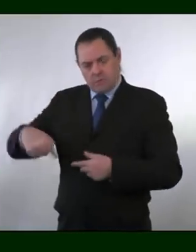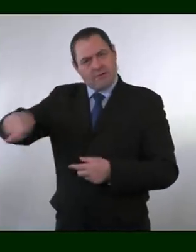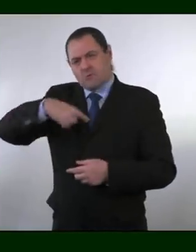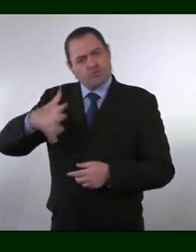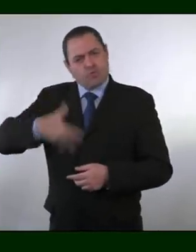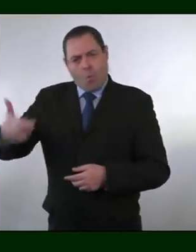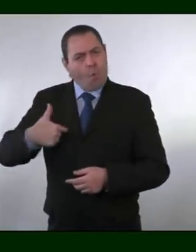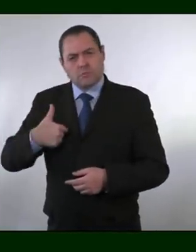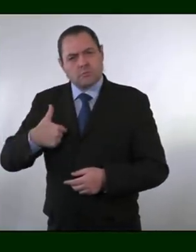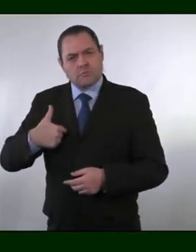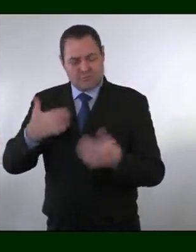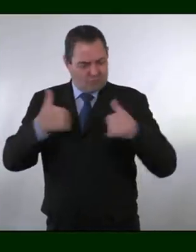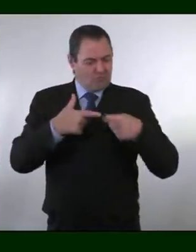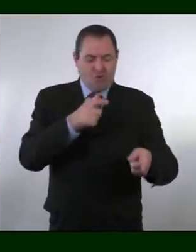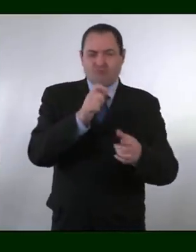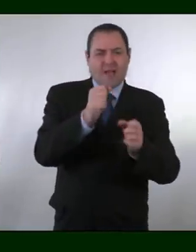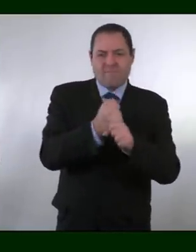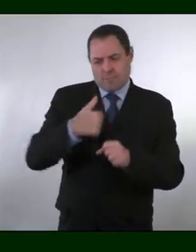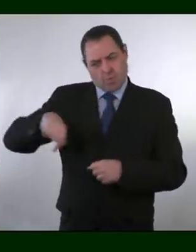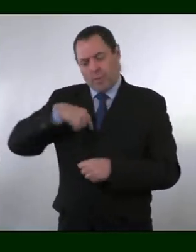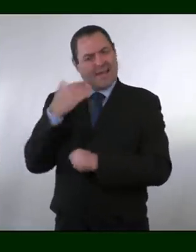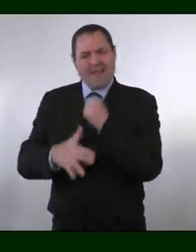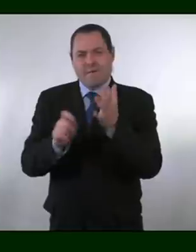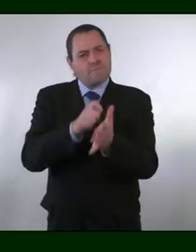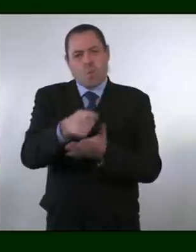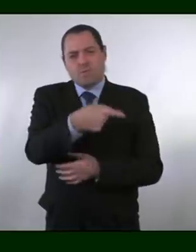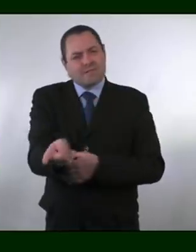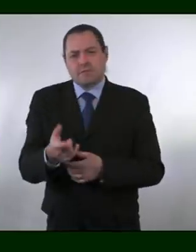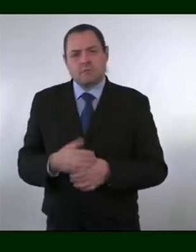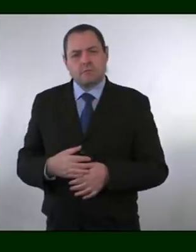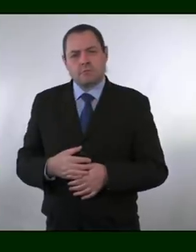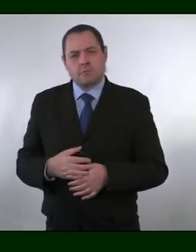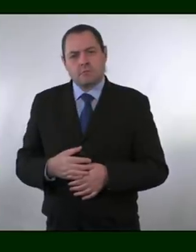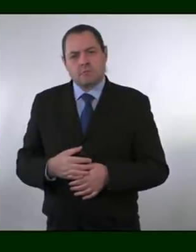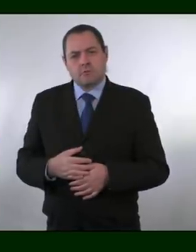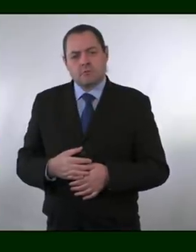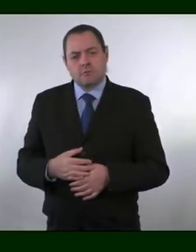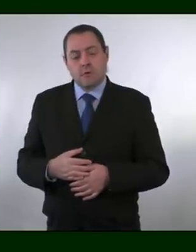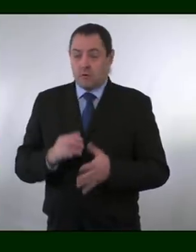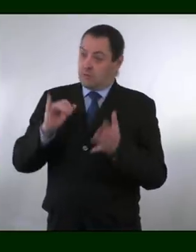Government that we did not vote for. Is it not the case that the real disaster facing the people